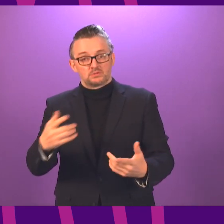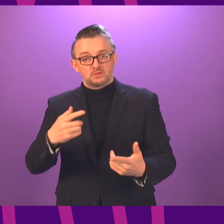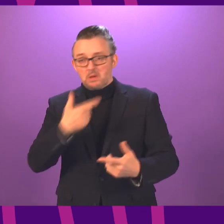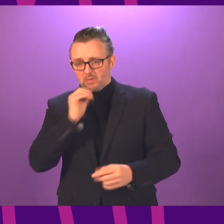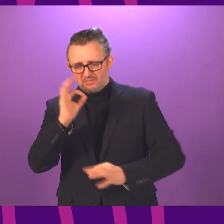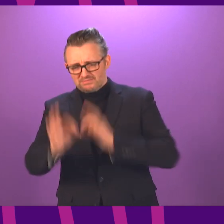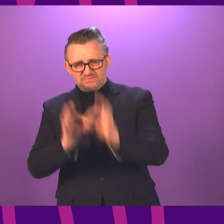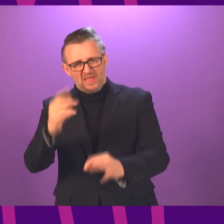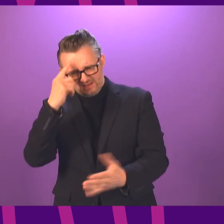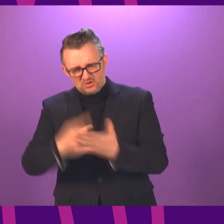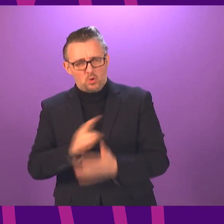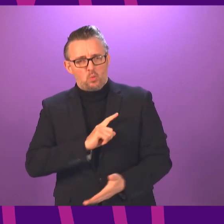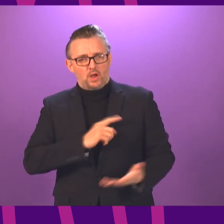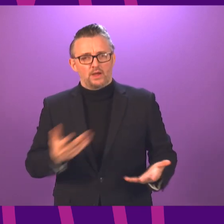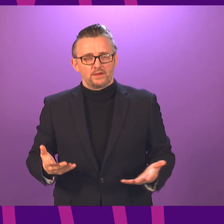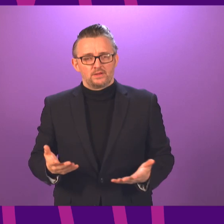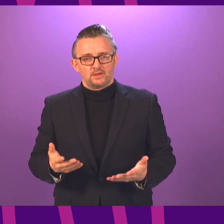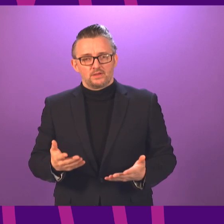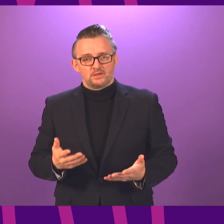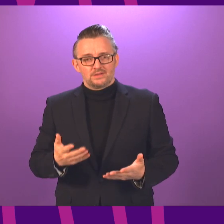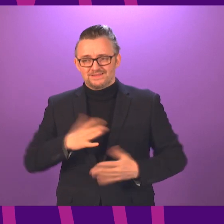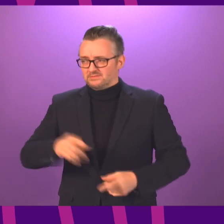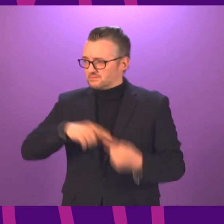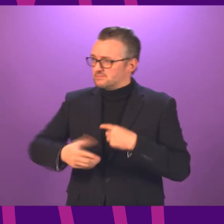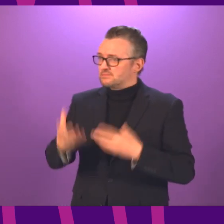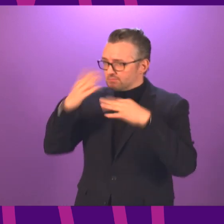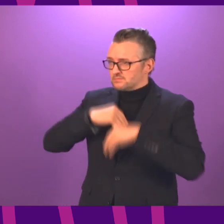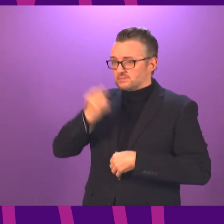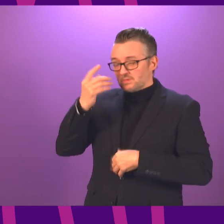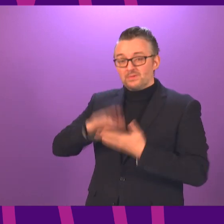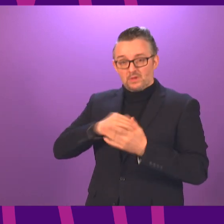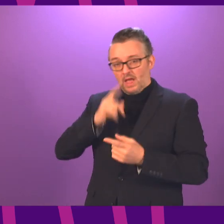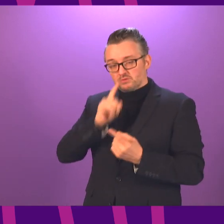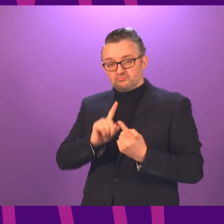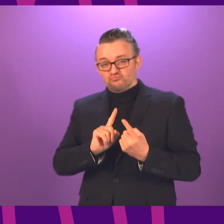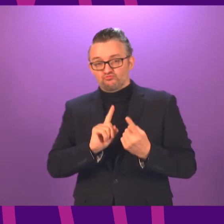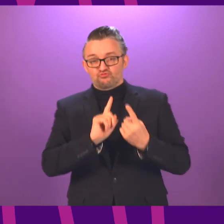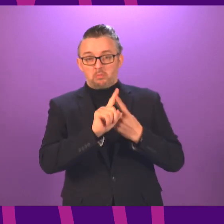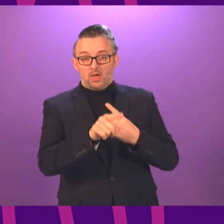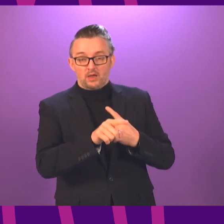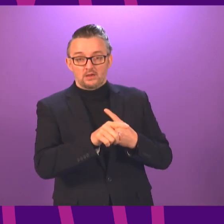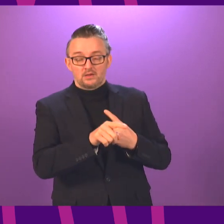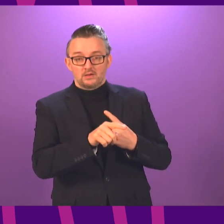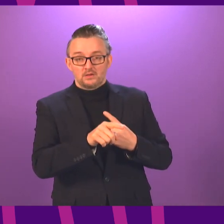the decision and finding out for themselves what happened, so that we can reply to the